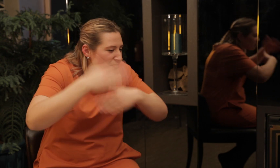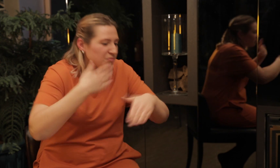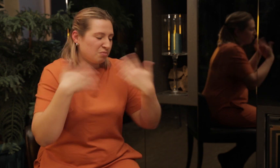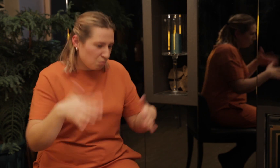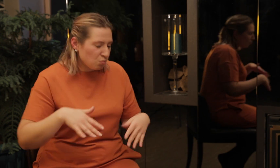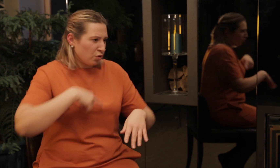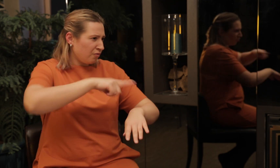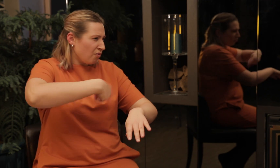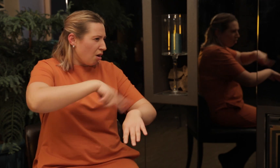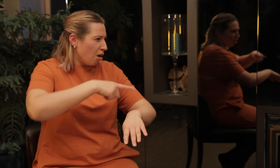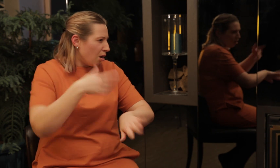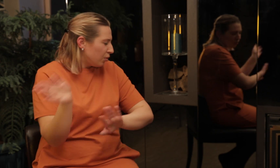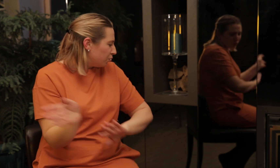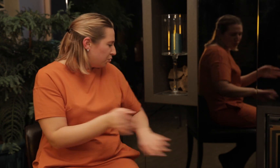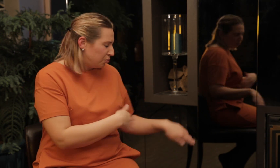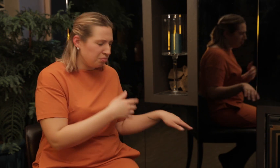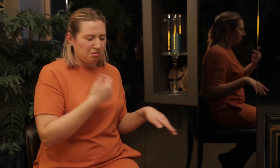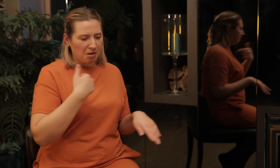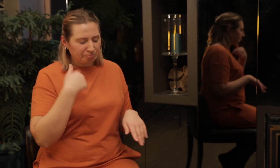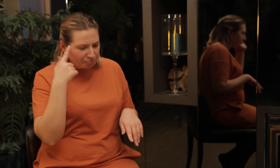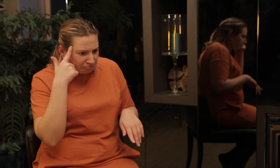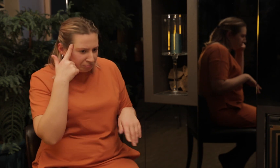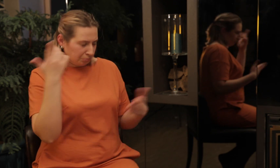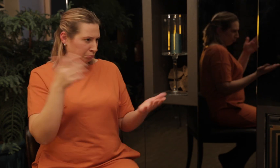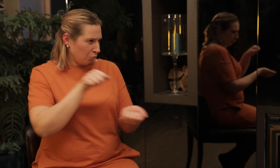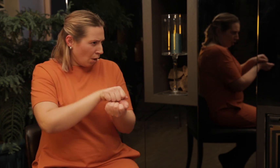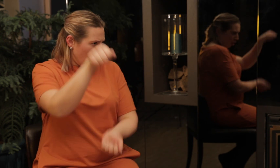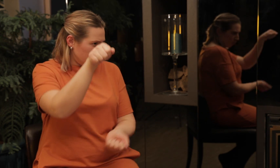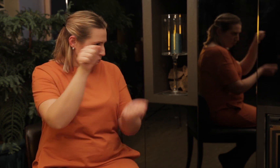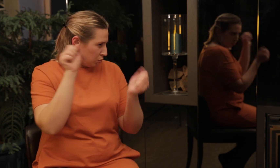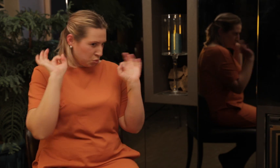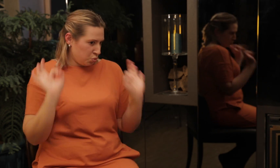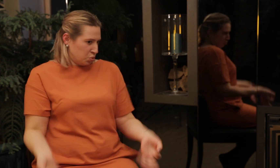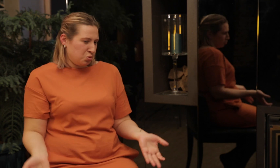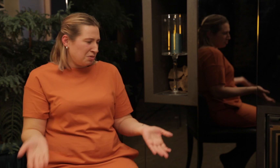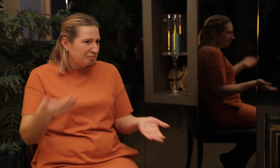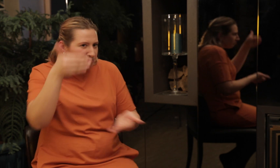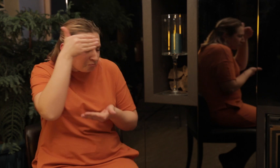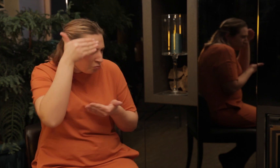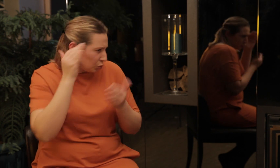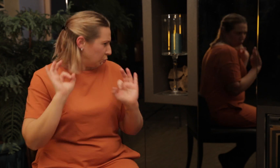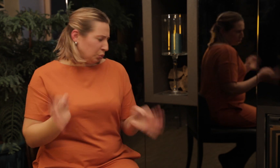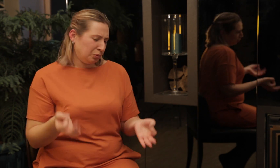and over the years, it occurred to me that I should go to school to get a diploma.